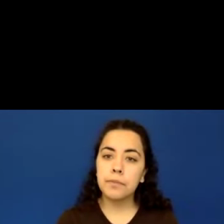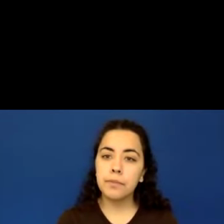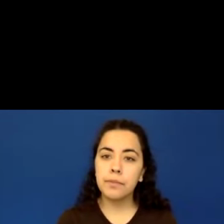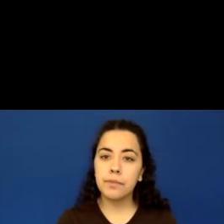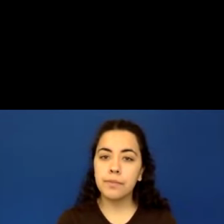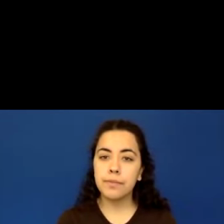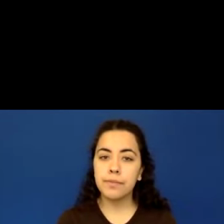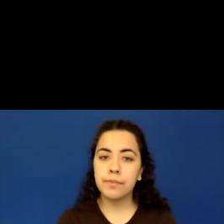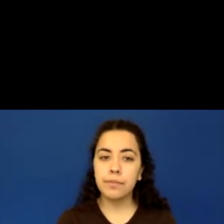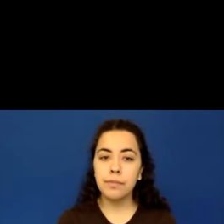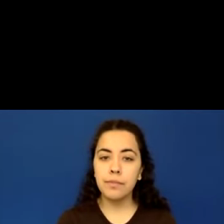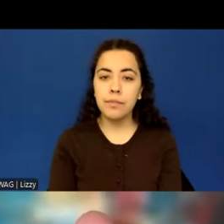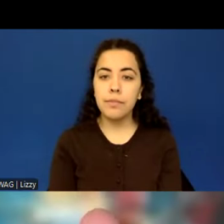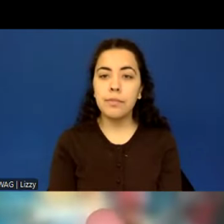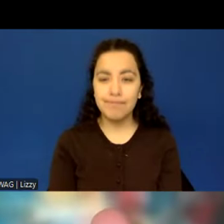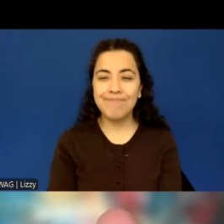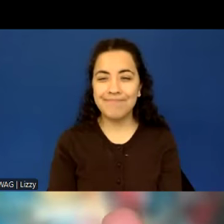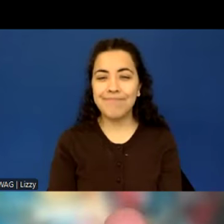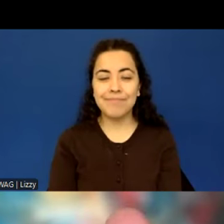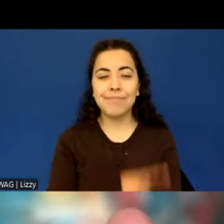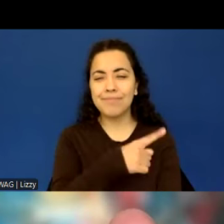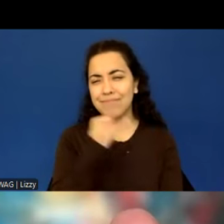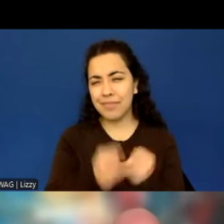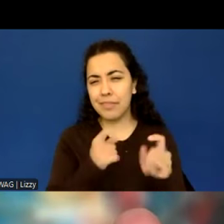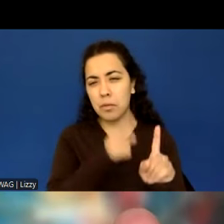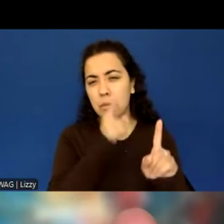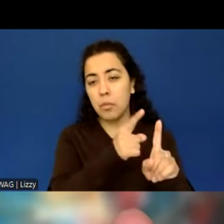This is really our concluding point here, is that, you know, the overall goal